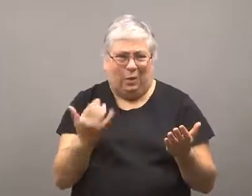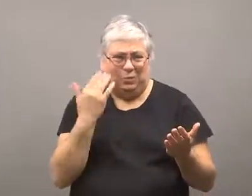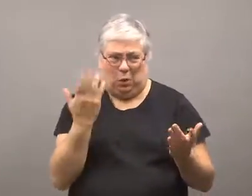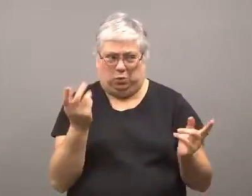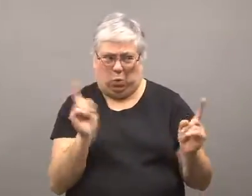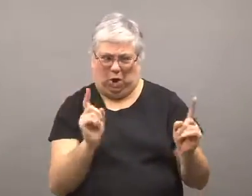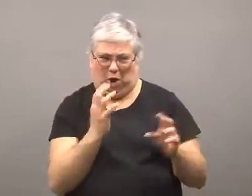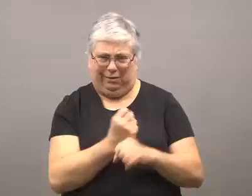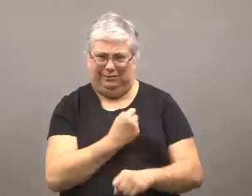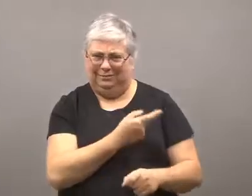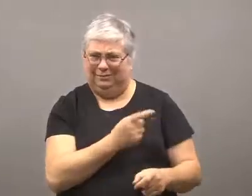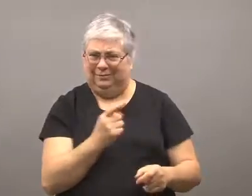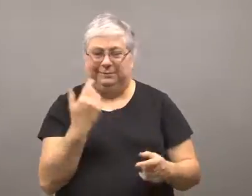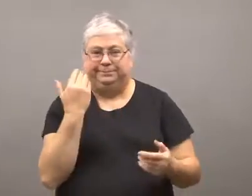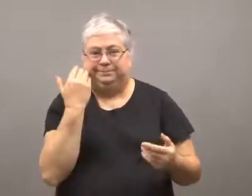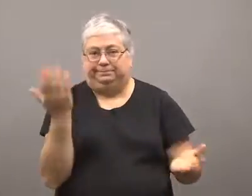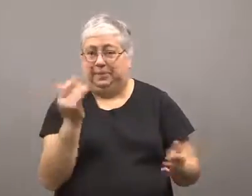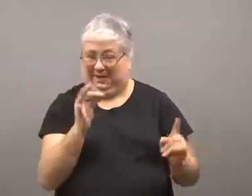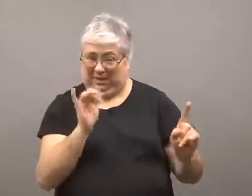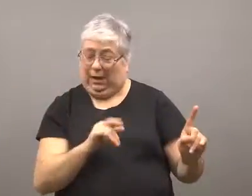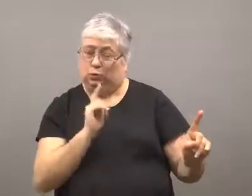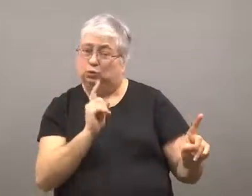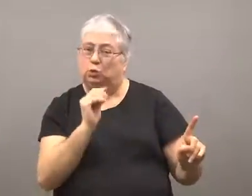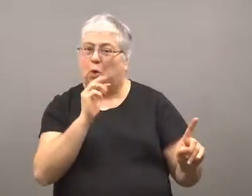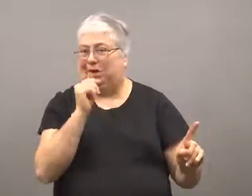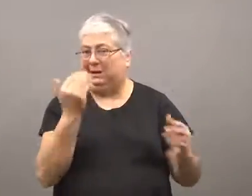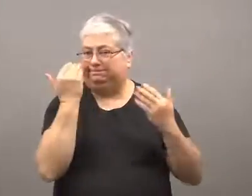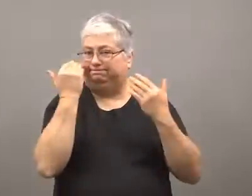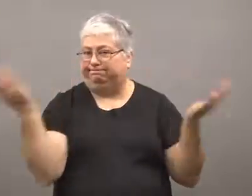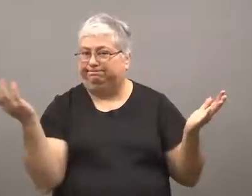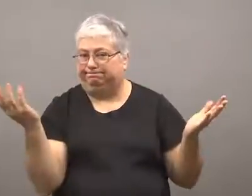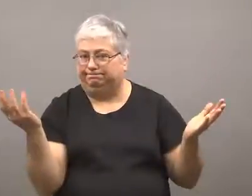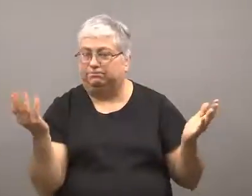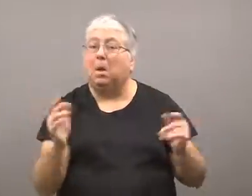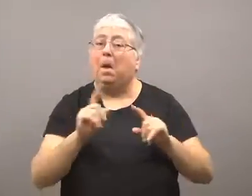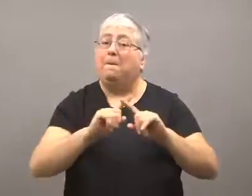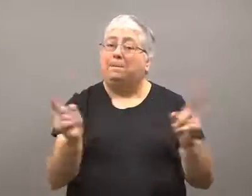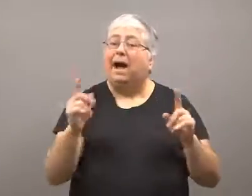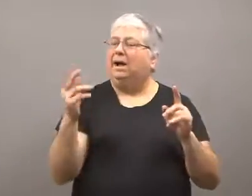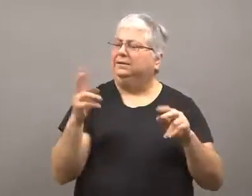Whether that's true or not, and where that information came from, we don't know.